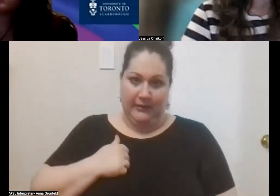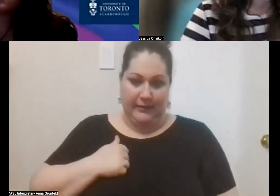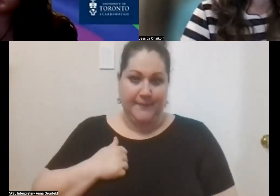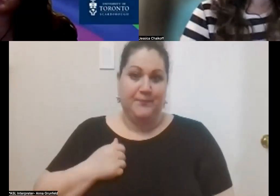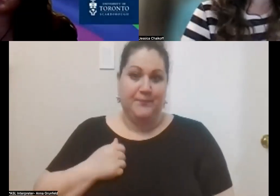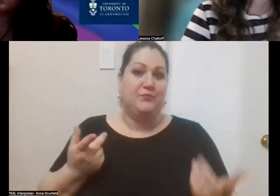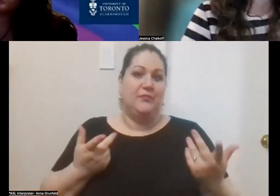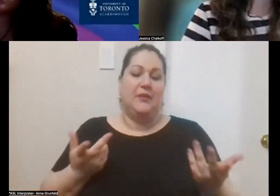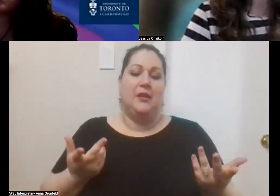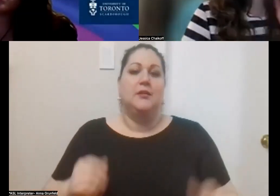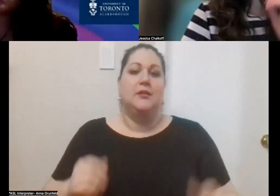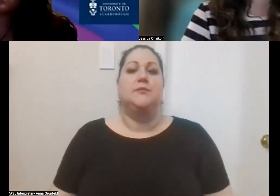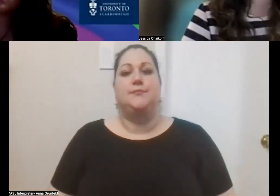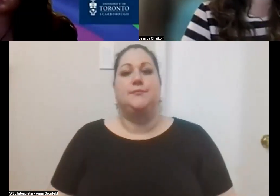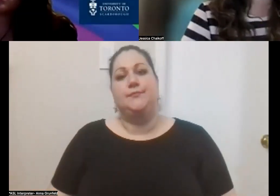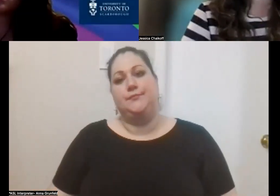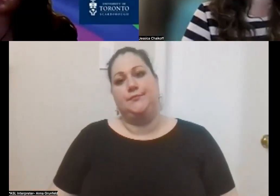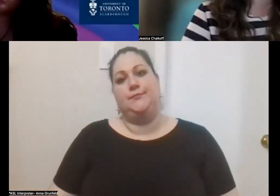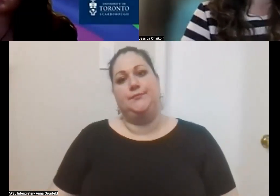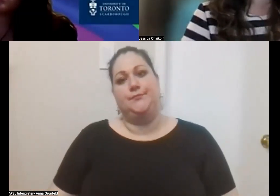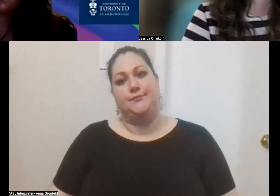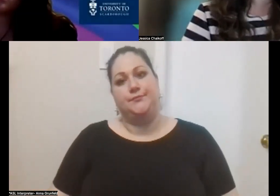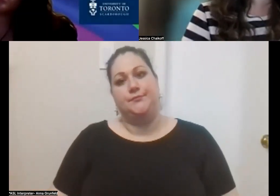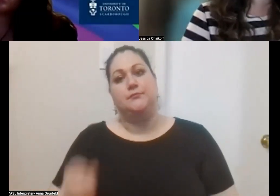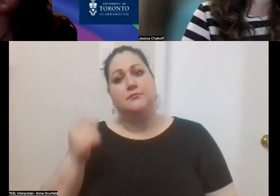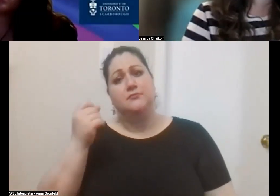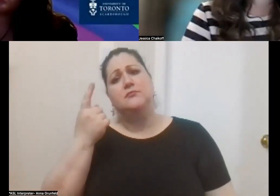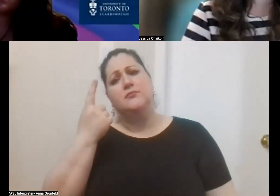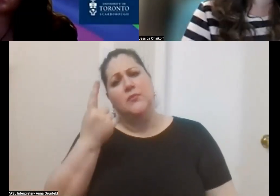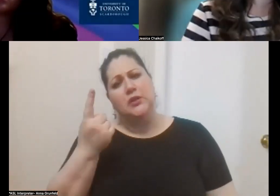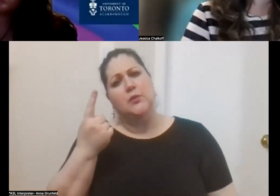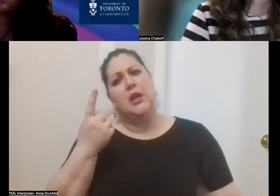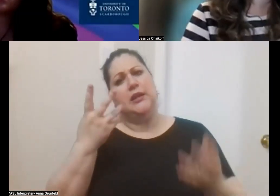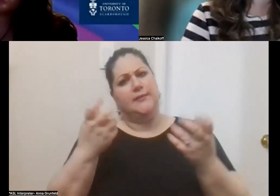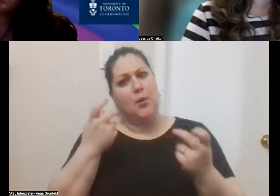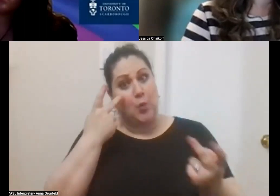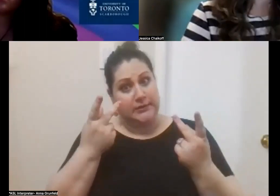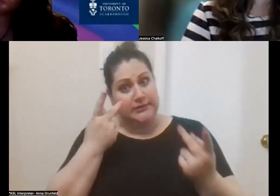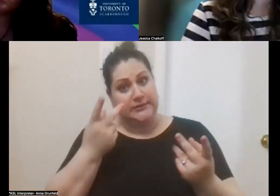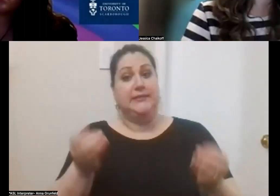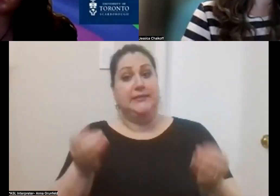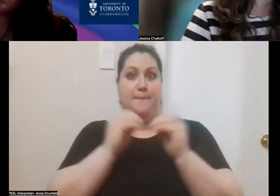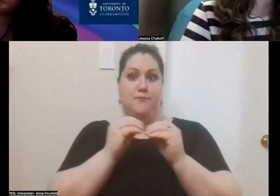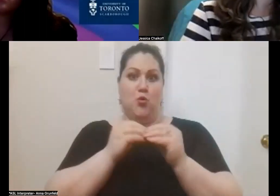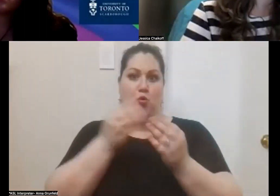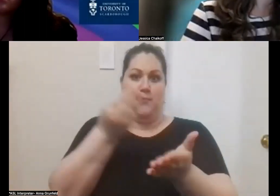But one of the things I want to see is more funding for accessibility services offices.